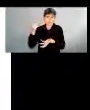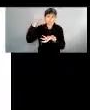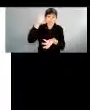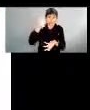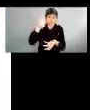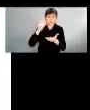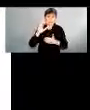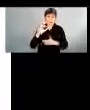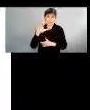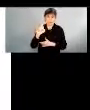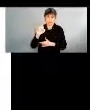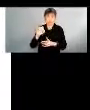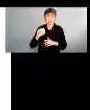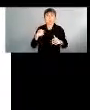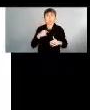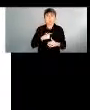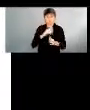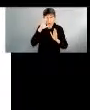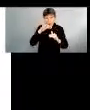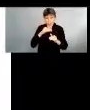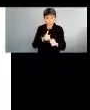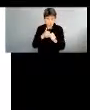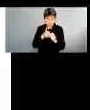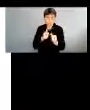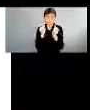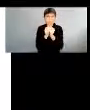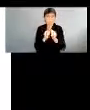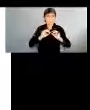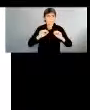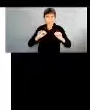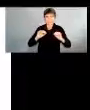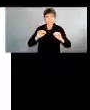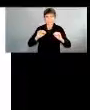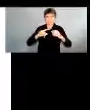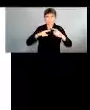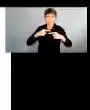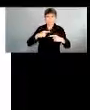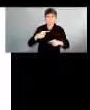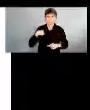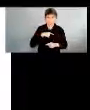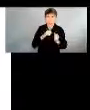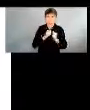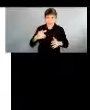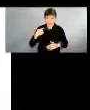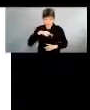about us without us, and virtuous cycles. These are inclusive design concepts that we